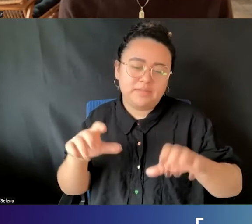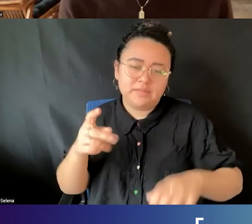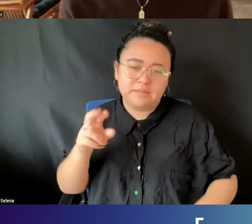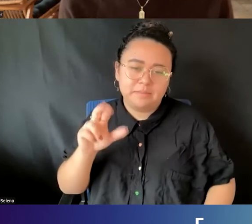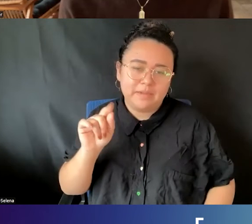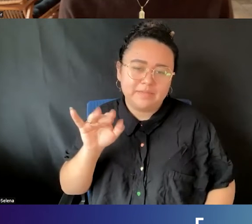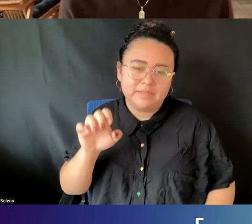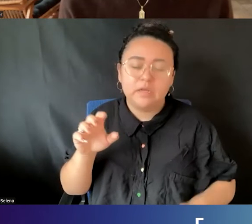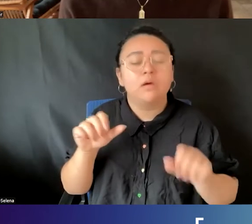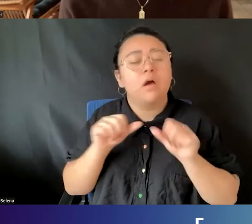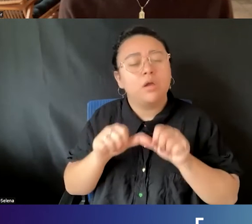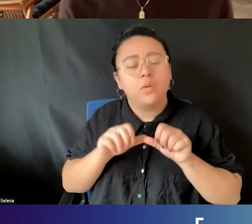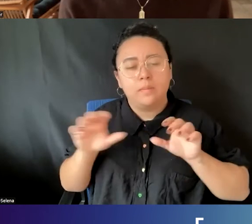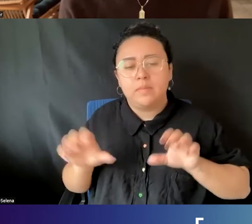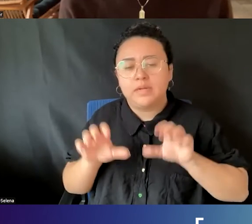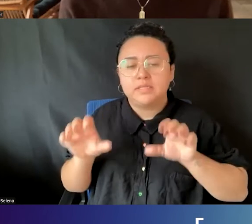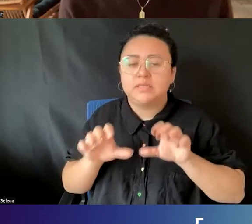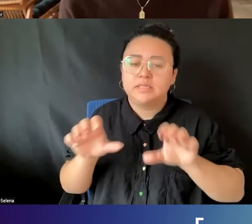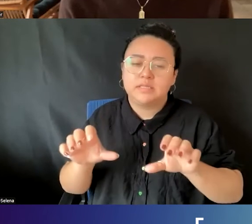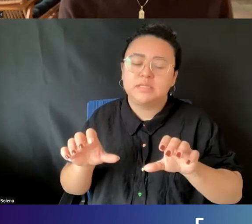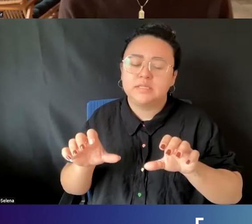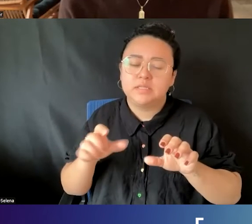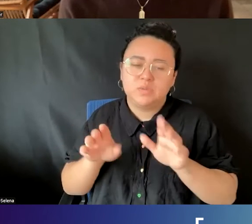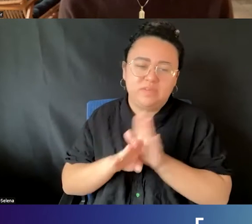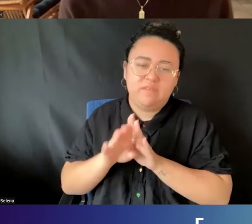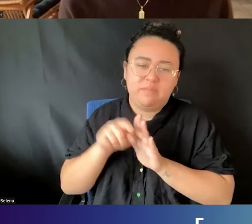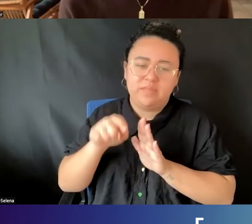And I yeah, I would second everything you guys have said. I would.